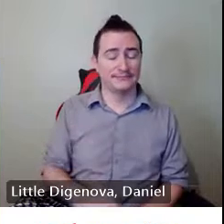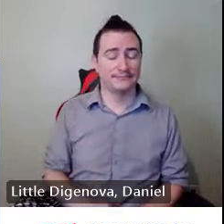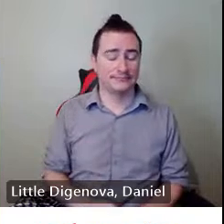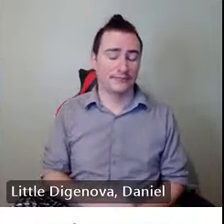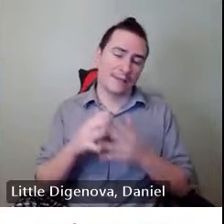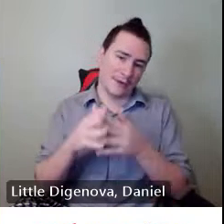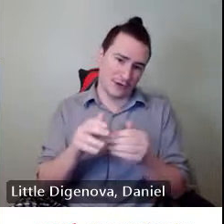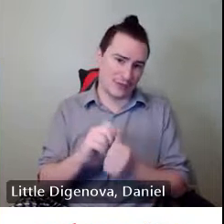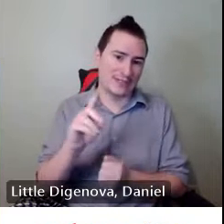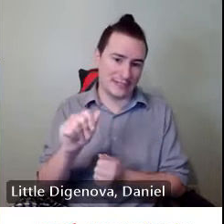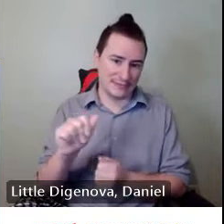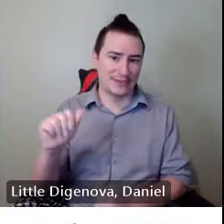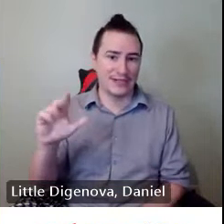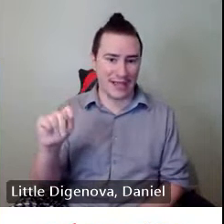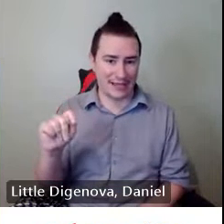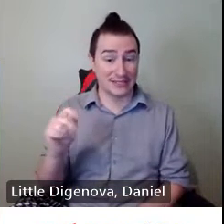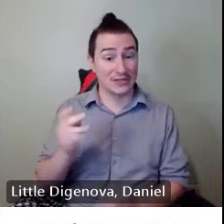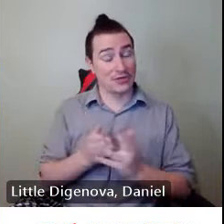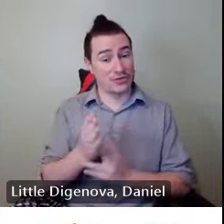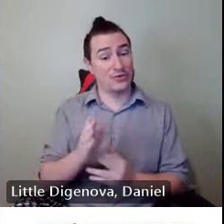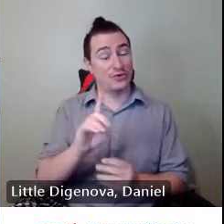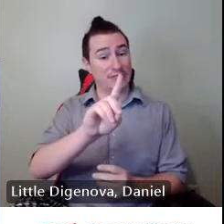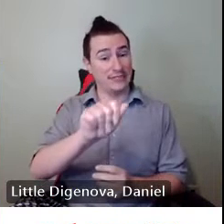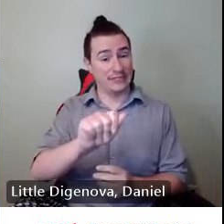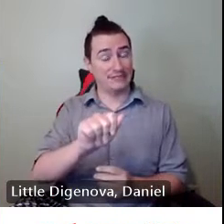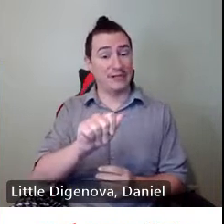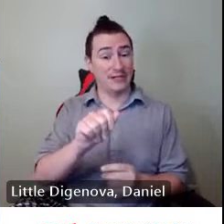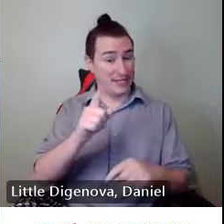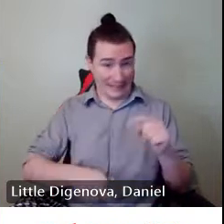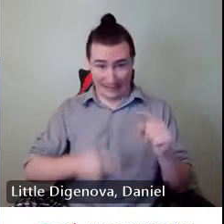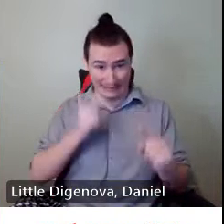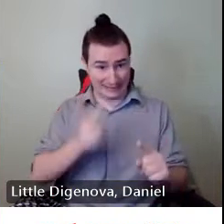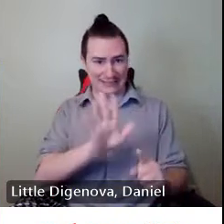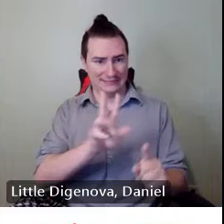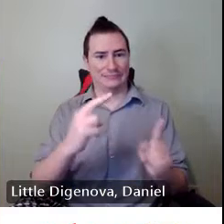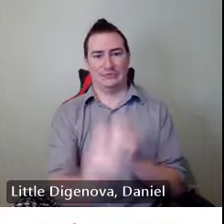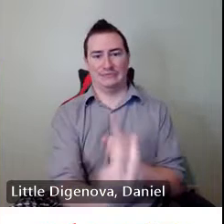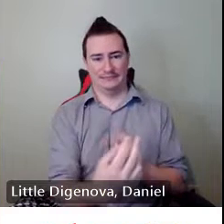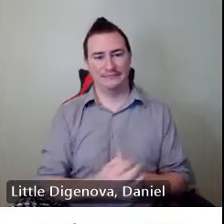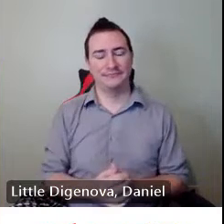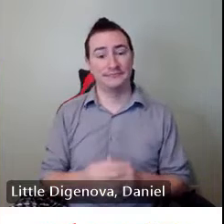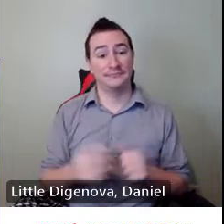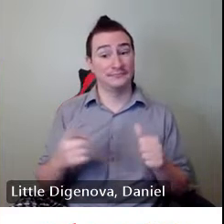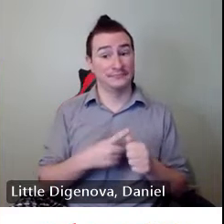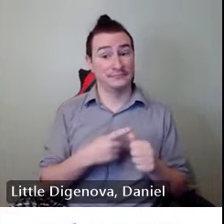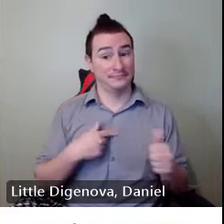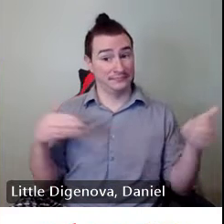to as the ADA, through the lens of an invisible disability. So, first I'd like to introduce myself and the colleagues I am presenting with today.